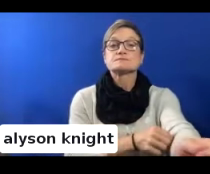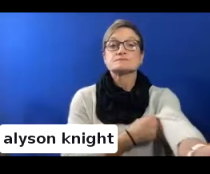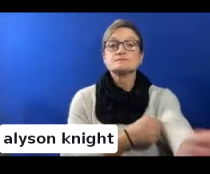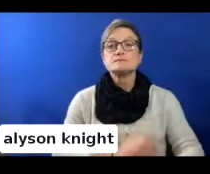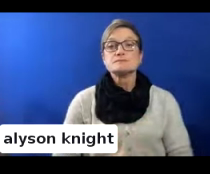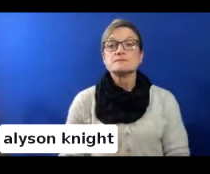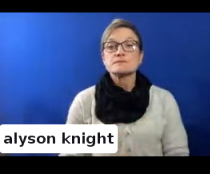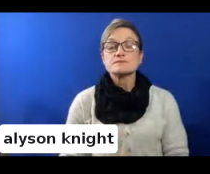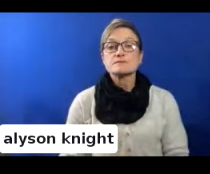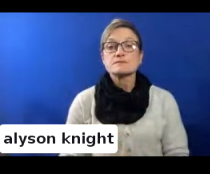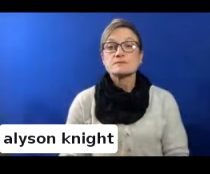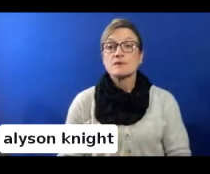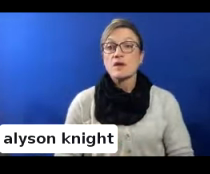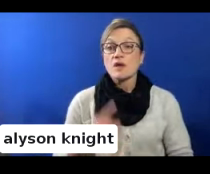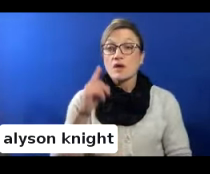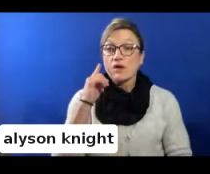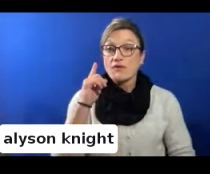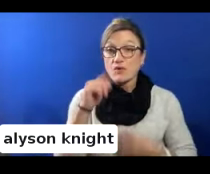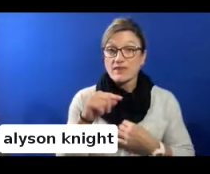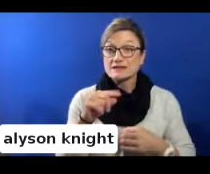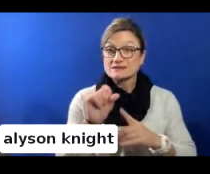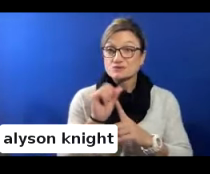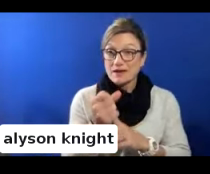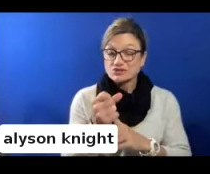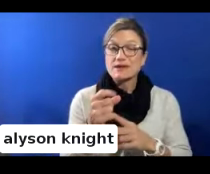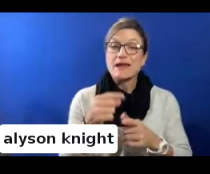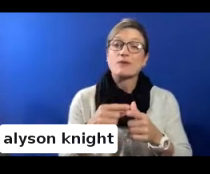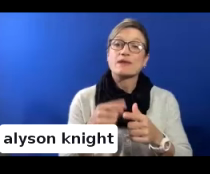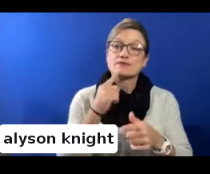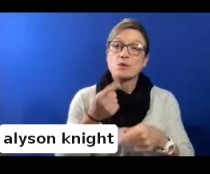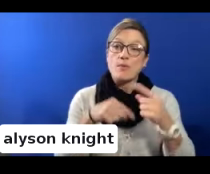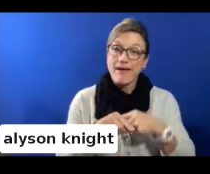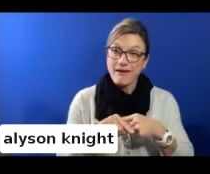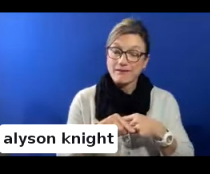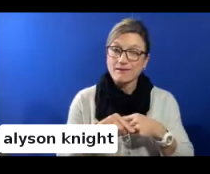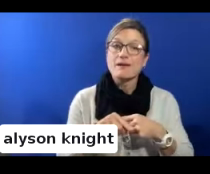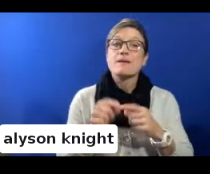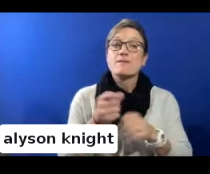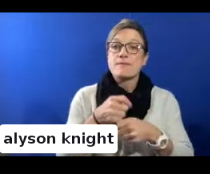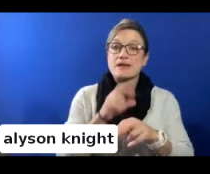In this case, I would have to revert the report back to draft and then